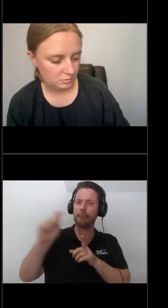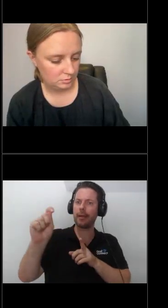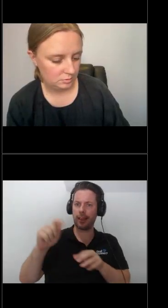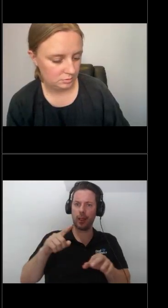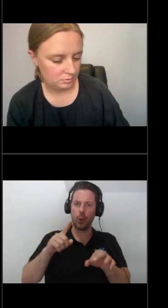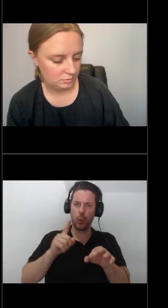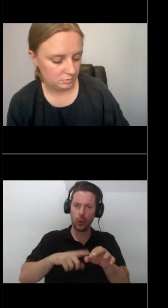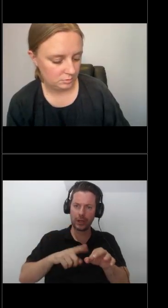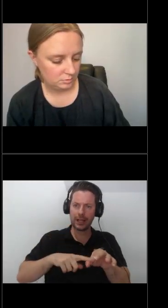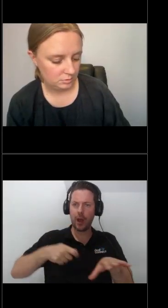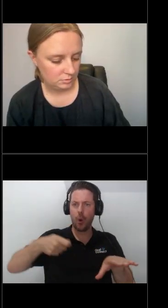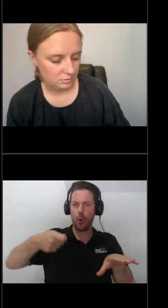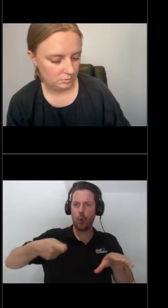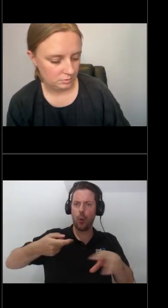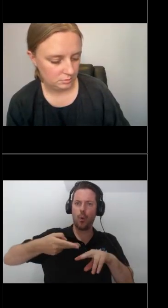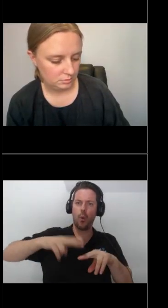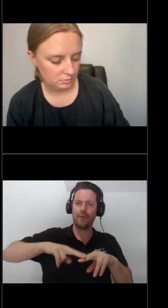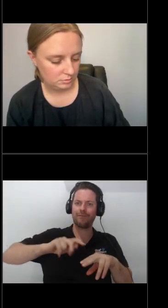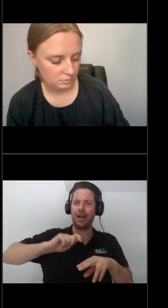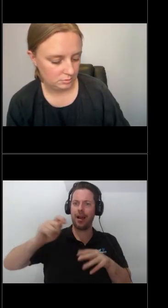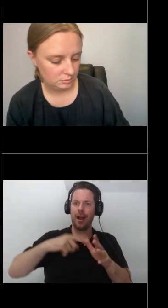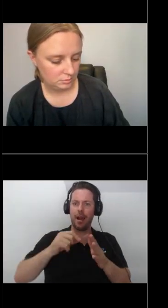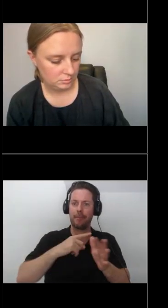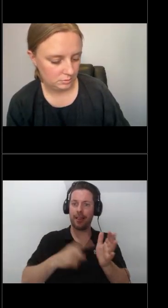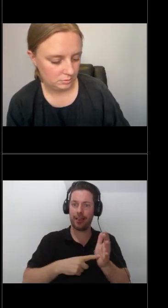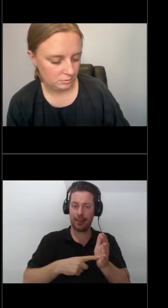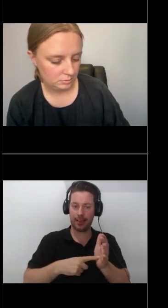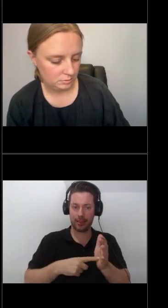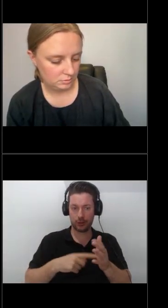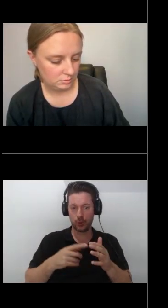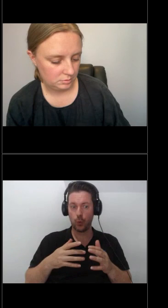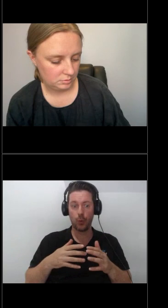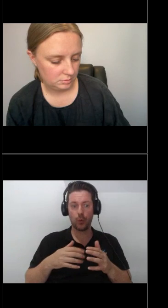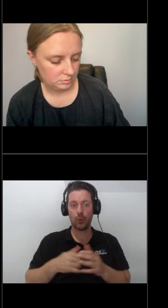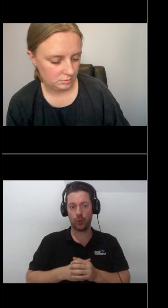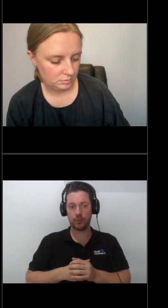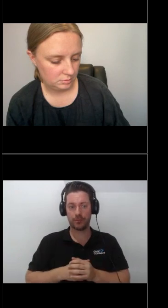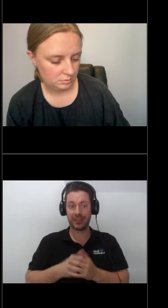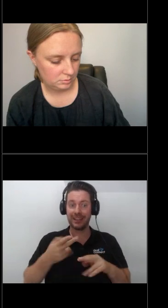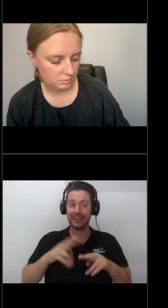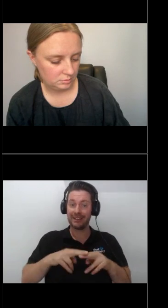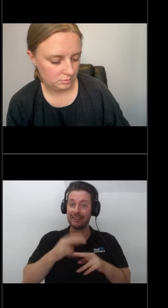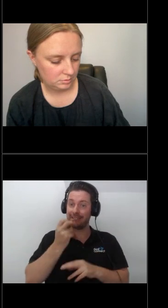if there's an error of law, you can appeal to the Queensland Court of Appeal. Time limits do apply.